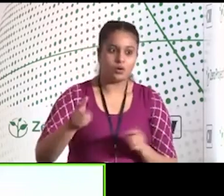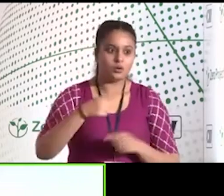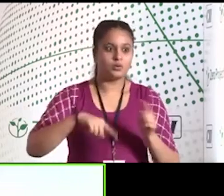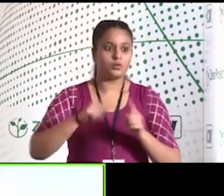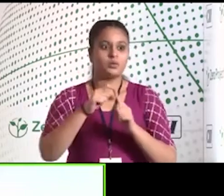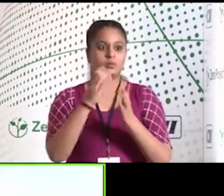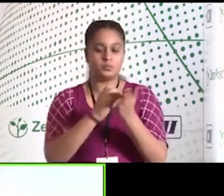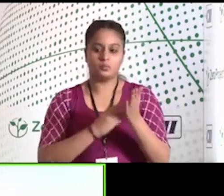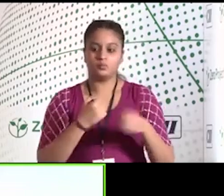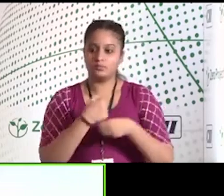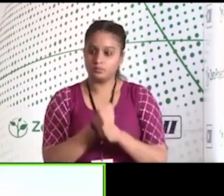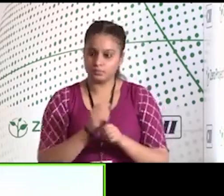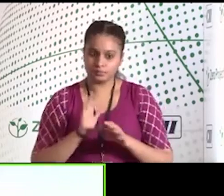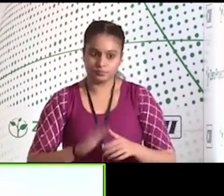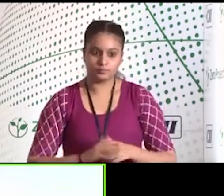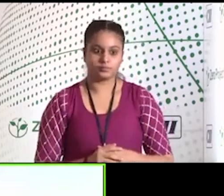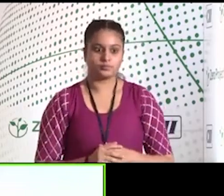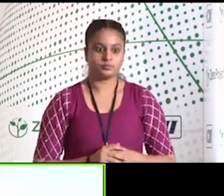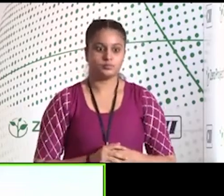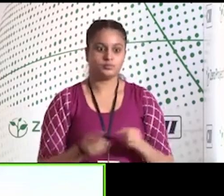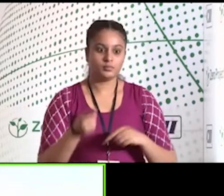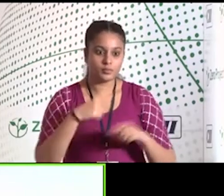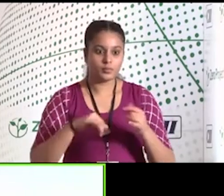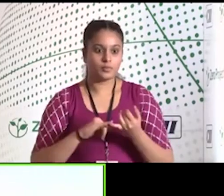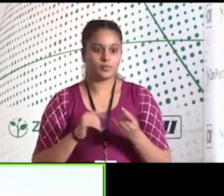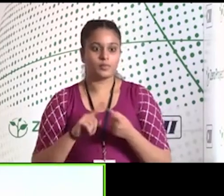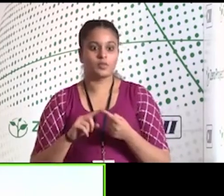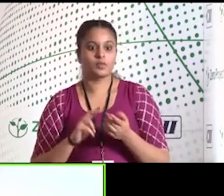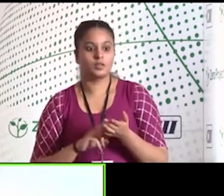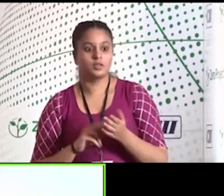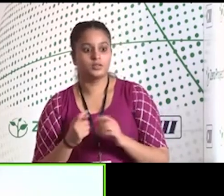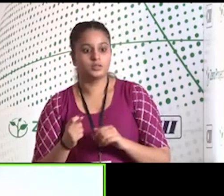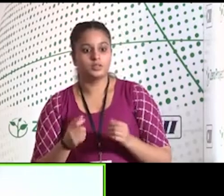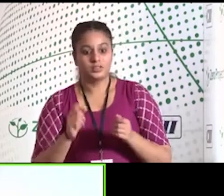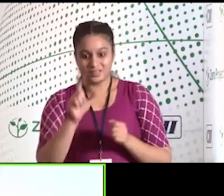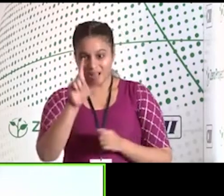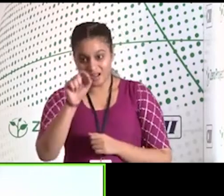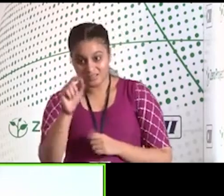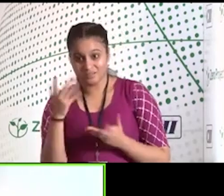There was a CDs of the sessions were conducted and 150 so two micro sages